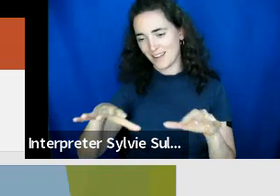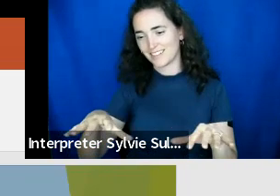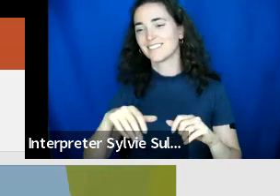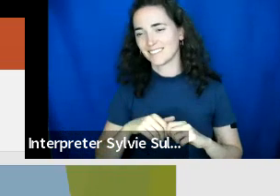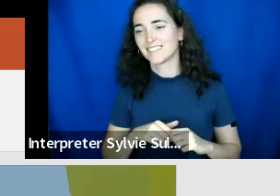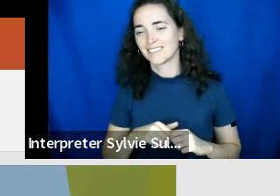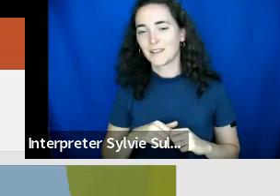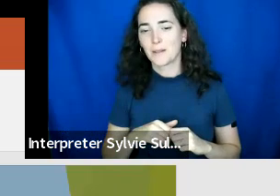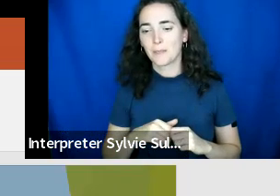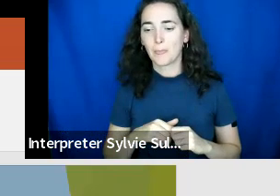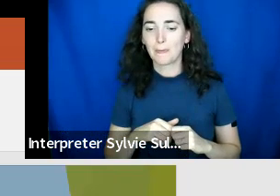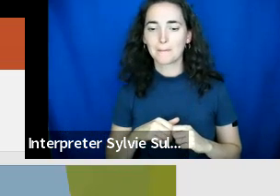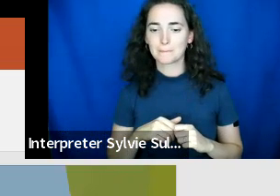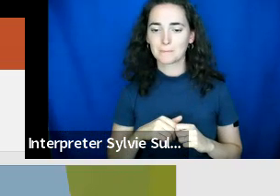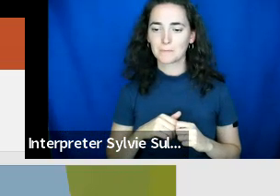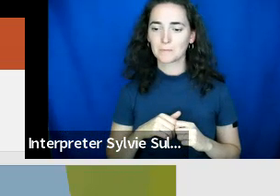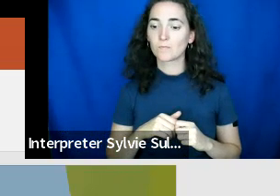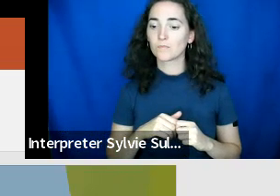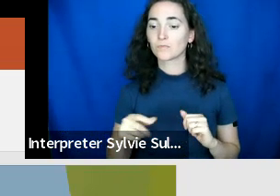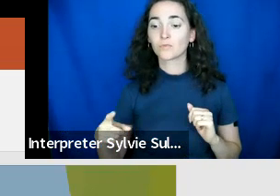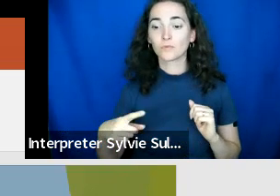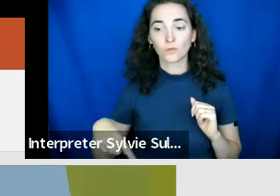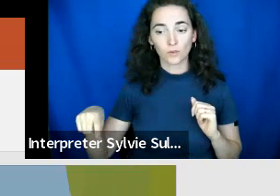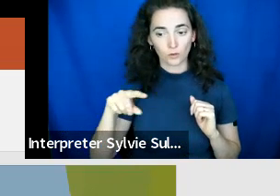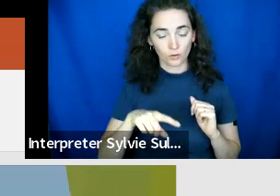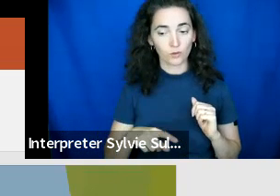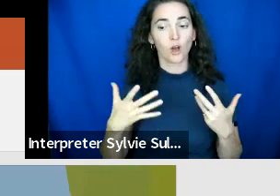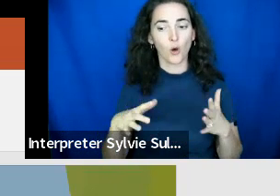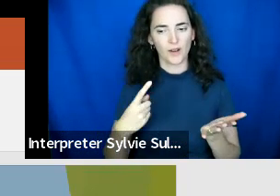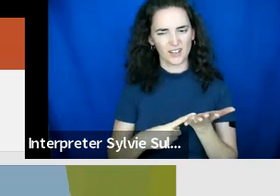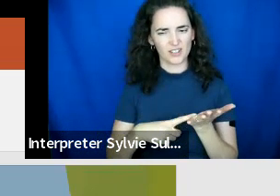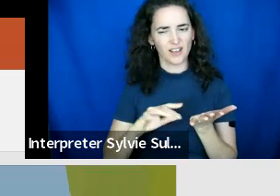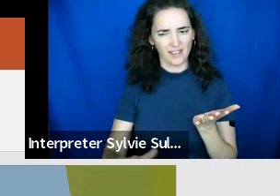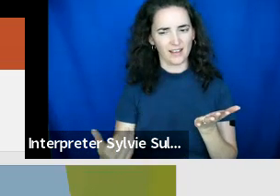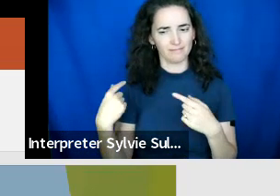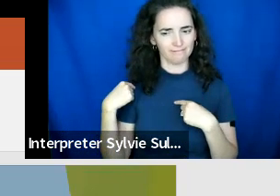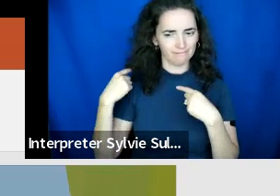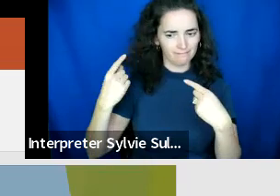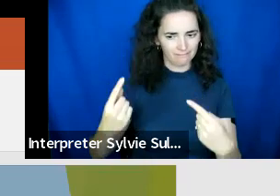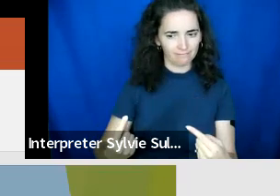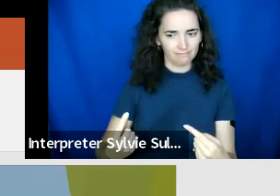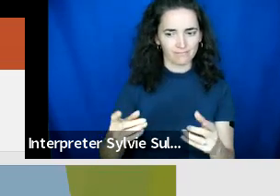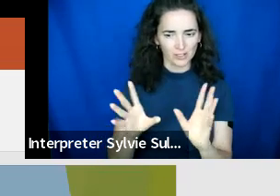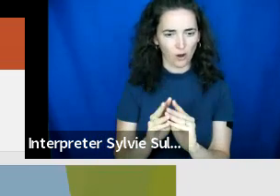So you guys have probably already talked about this during during this time that you all been together.